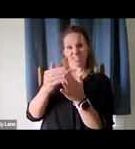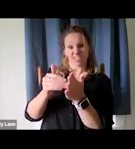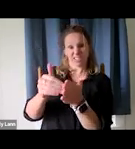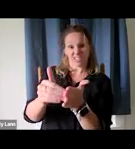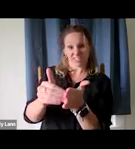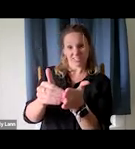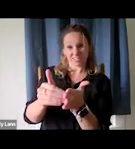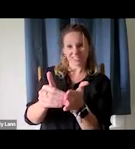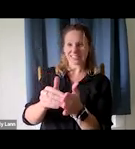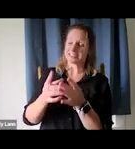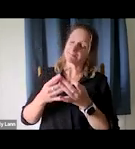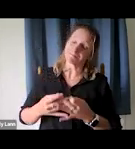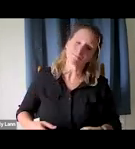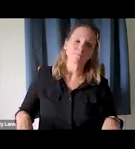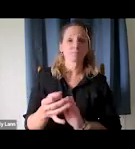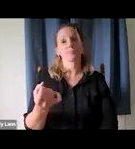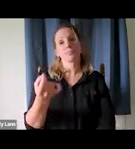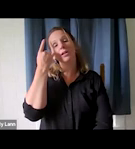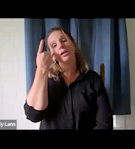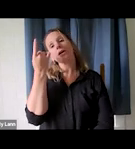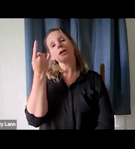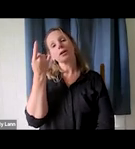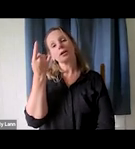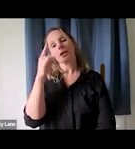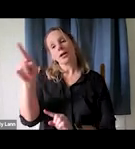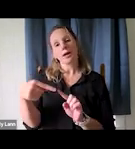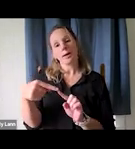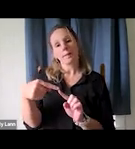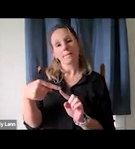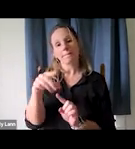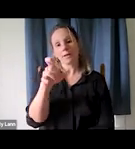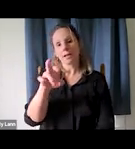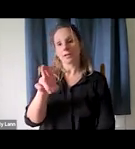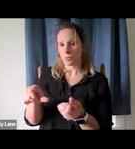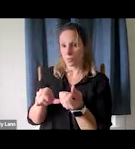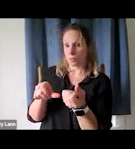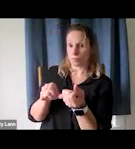it is critical to understand the implications for SOAR-assisted applications.